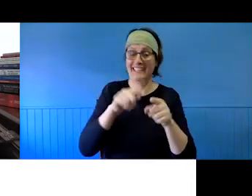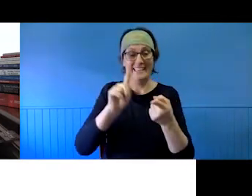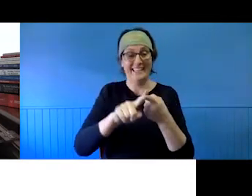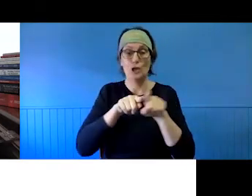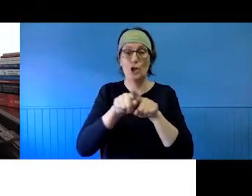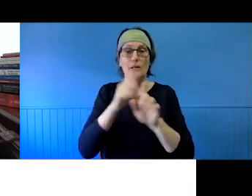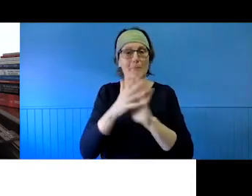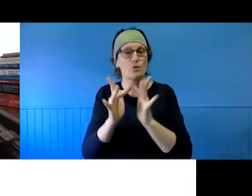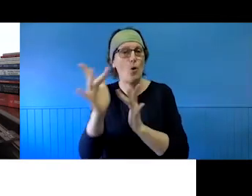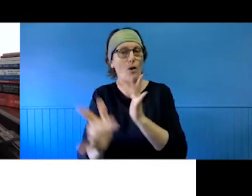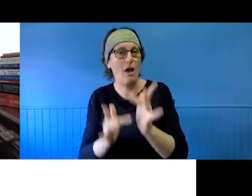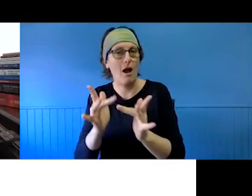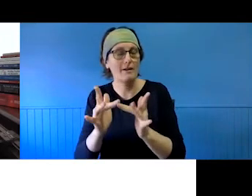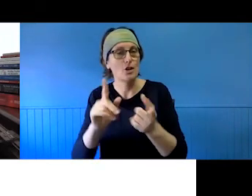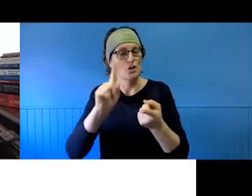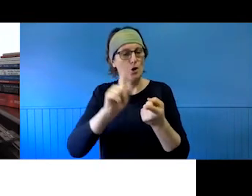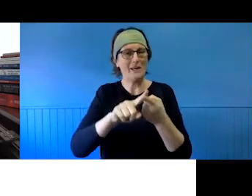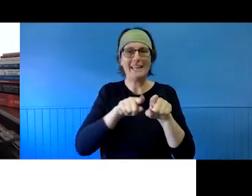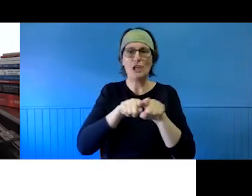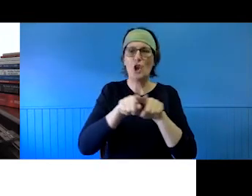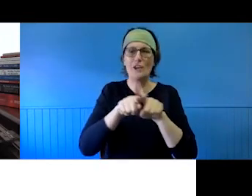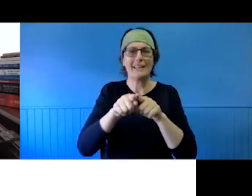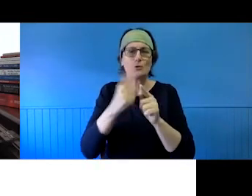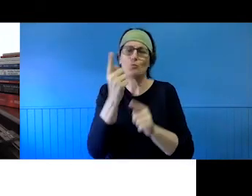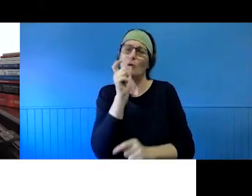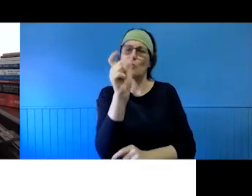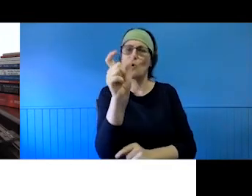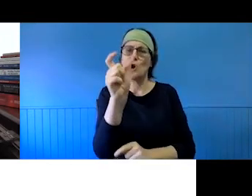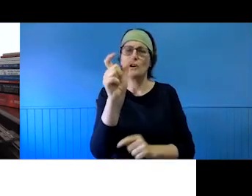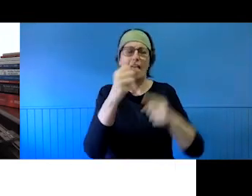E-learning is still that big, umbrella term. Then we have online